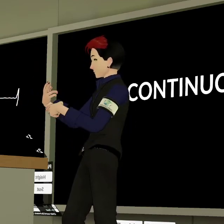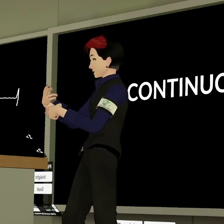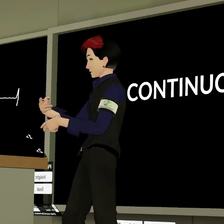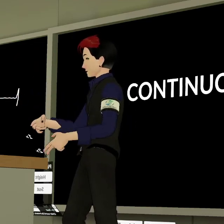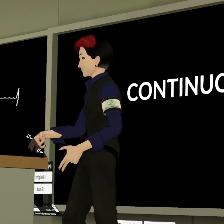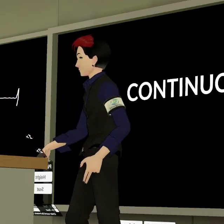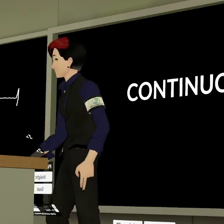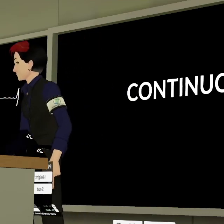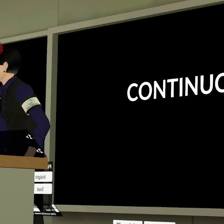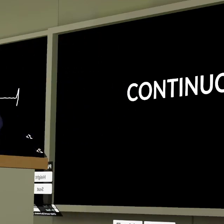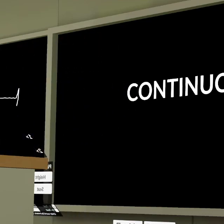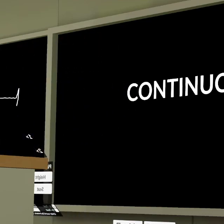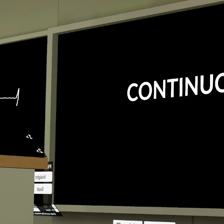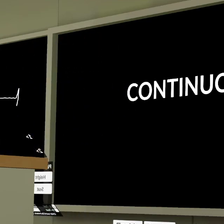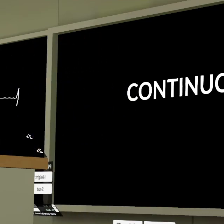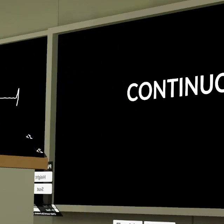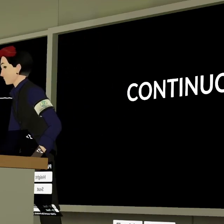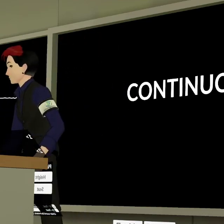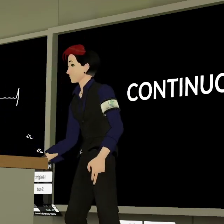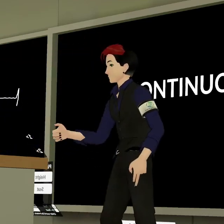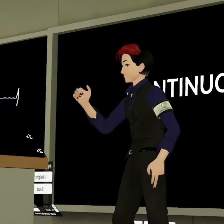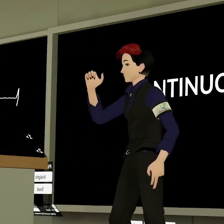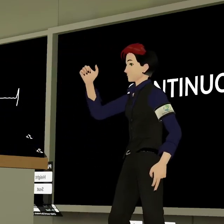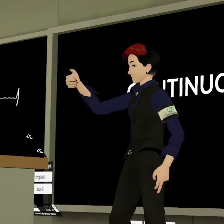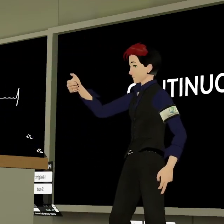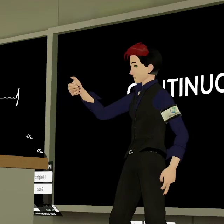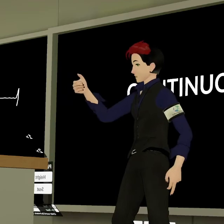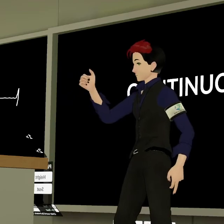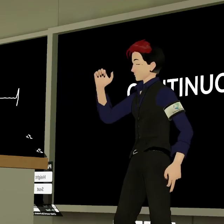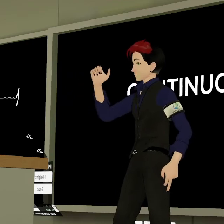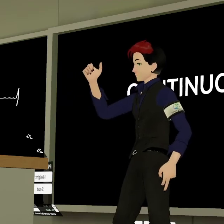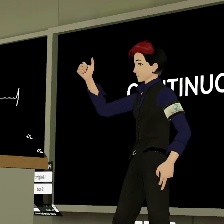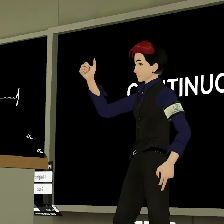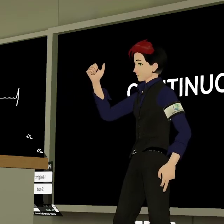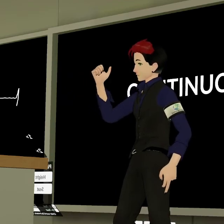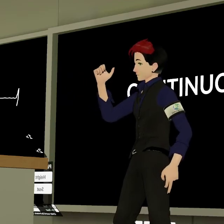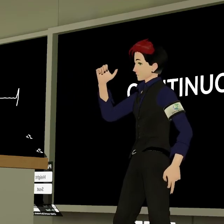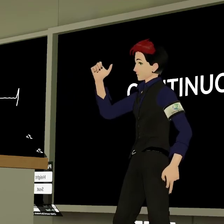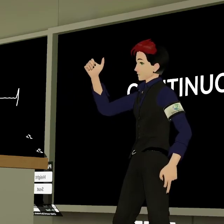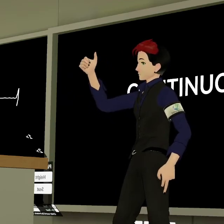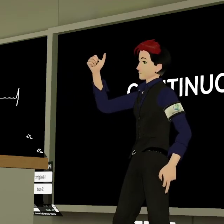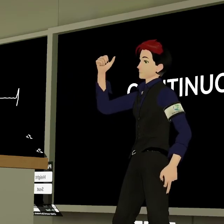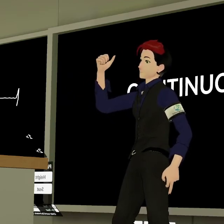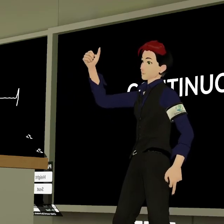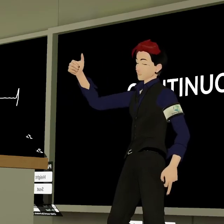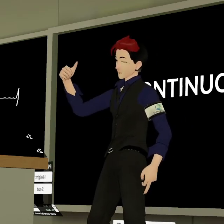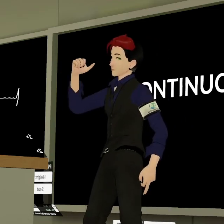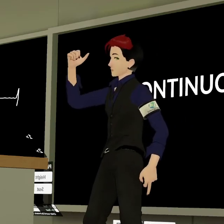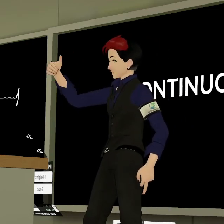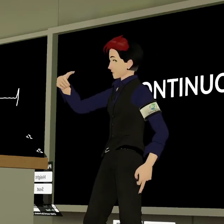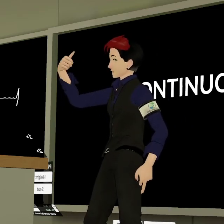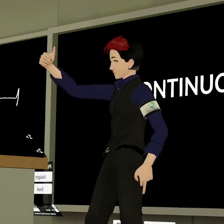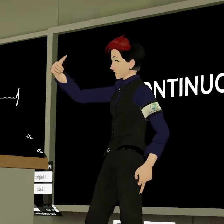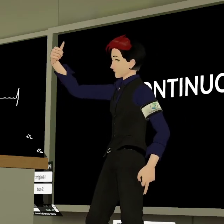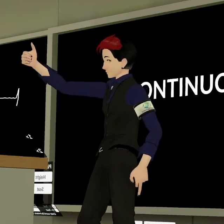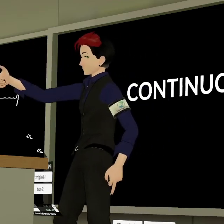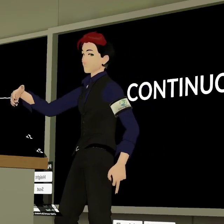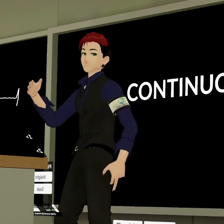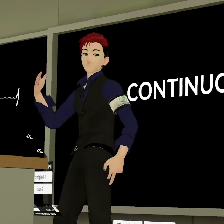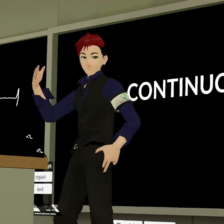fearless ¿ tomorrow like future like it keeps going on and on and on